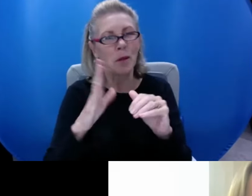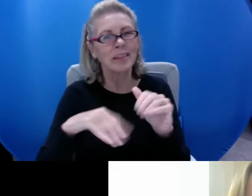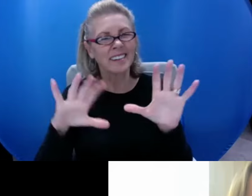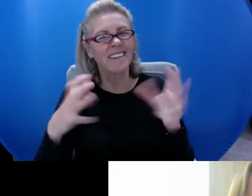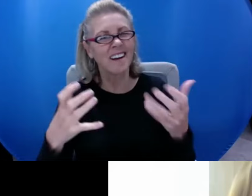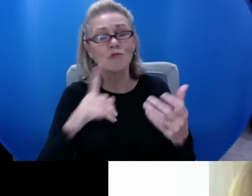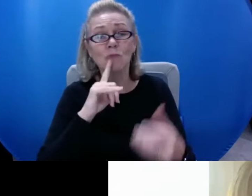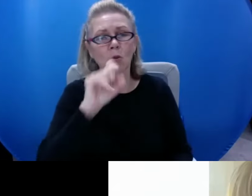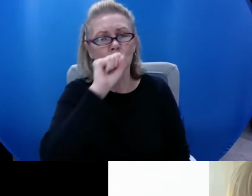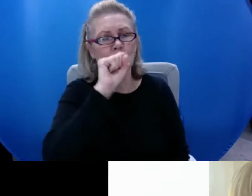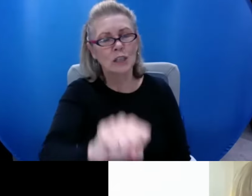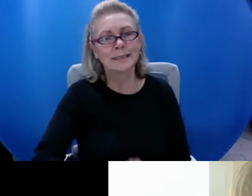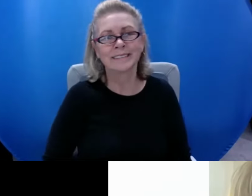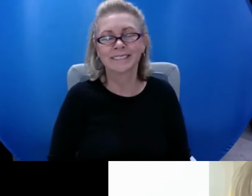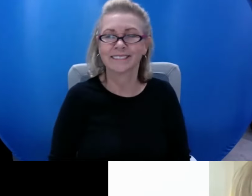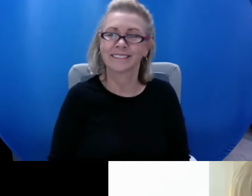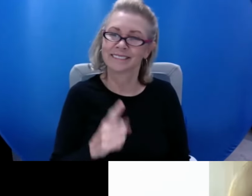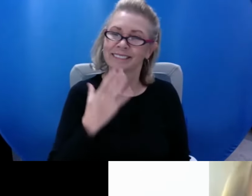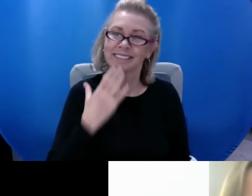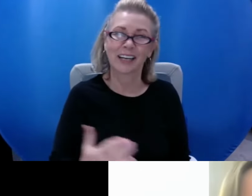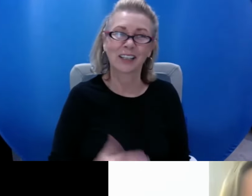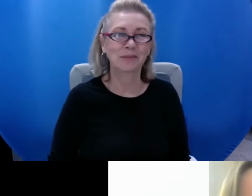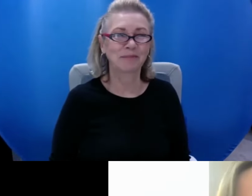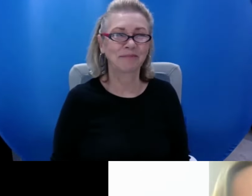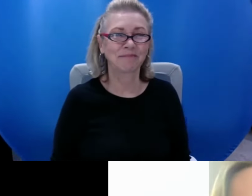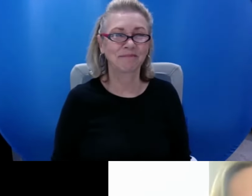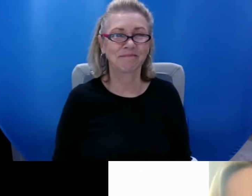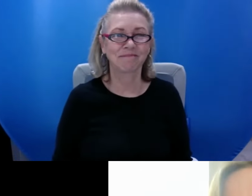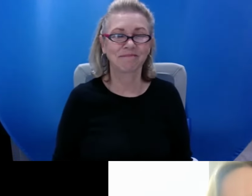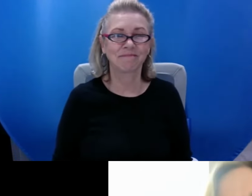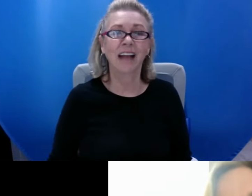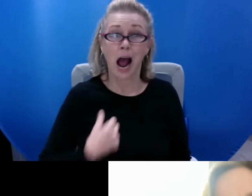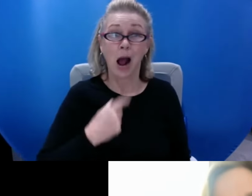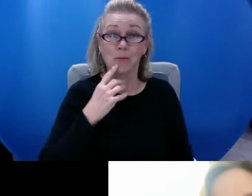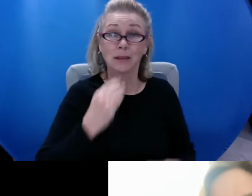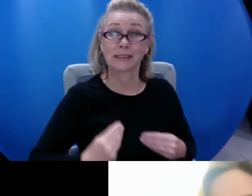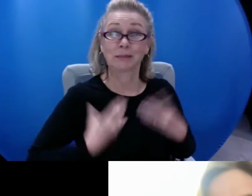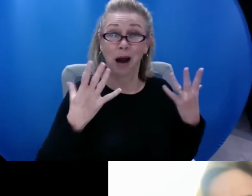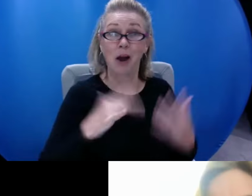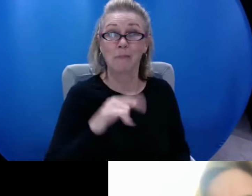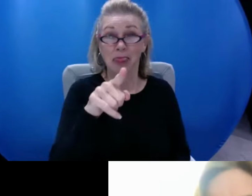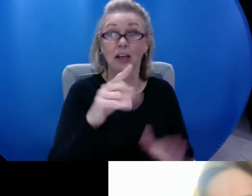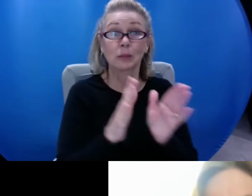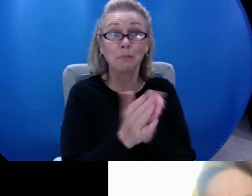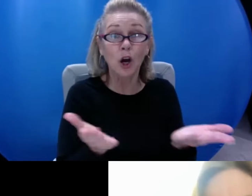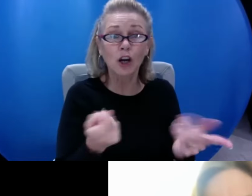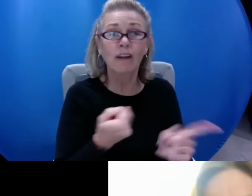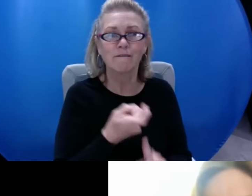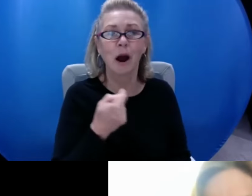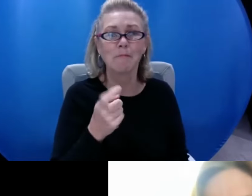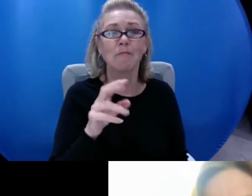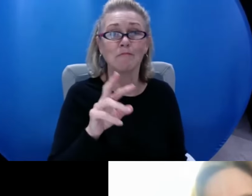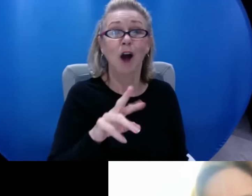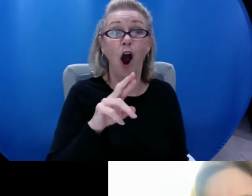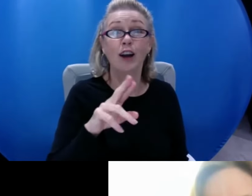Thank you. Oh, I was inspired by this book from our TLH, The Anti-Racist Writing Workshop.